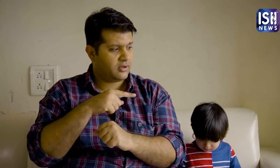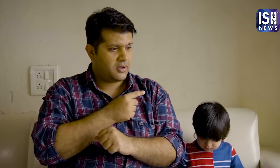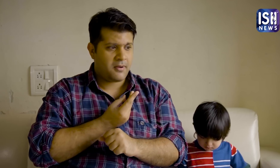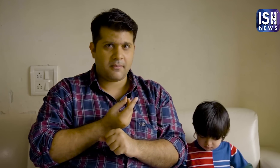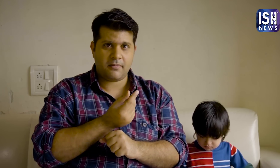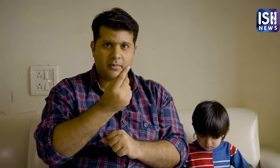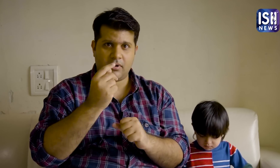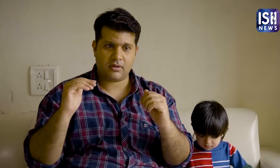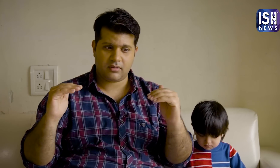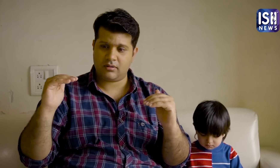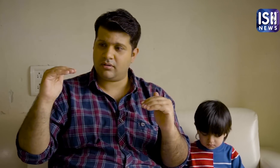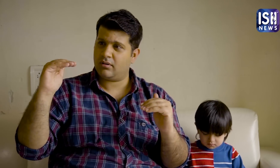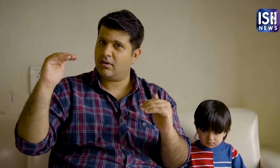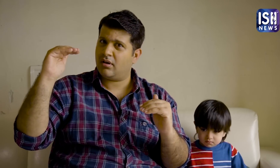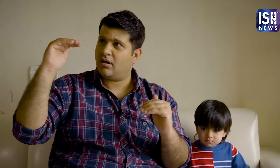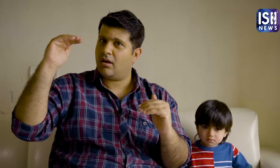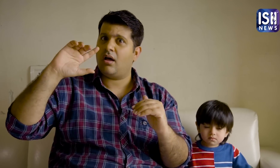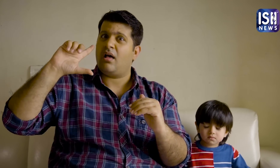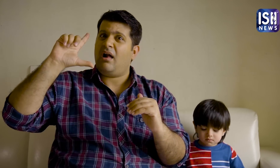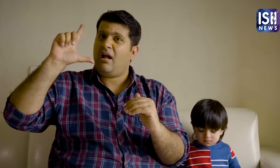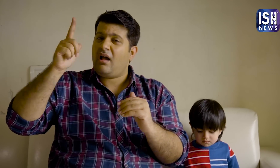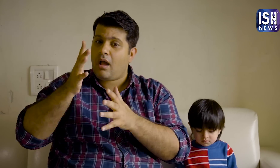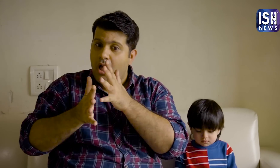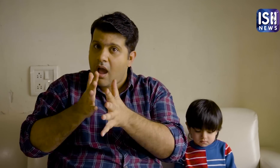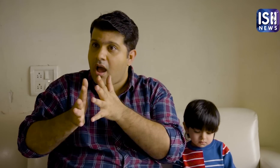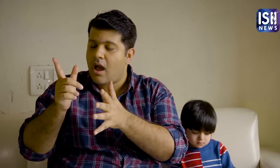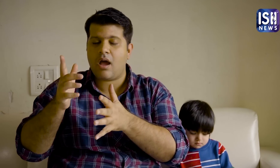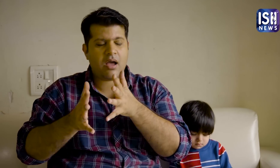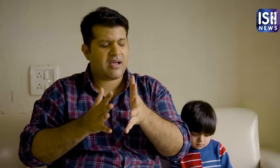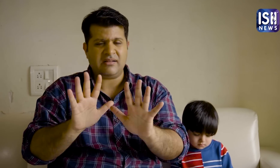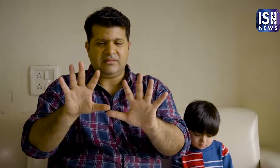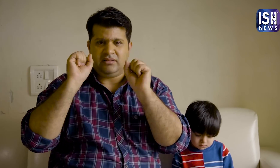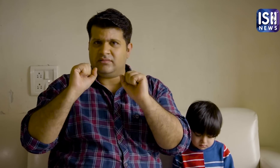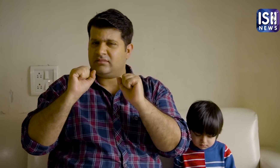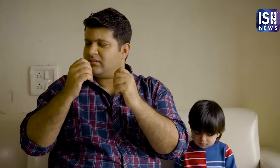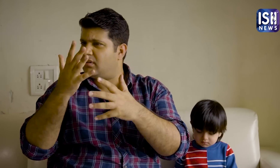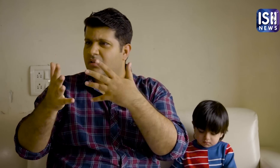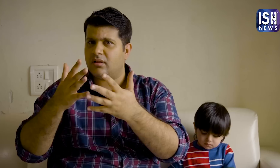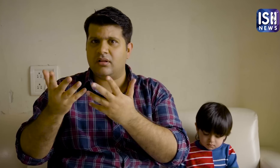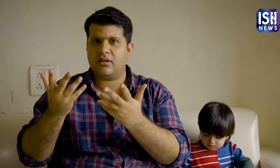There is a huge disparity in Education between the Deaf and hearing kids. It becomes difficult for Deaf to learn at a later stage.